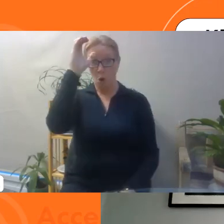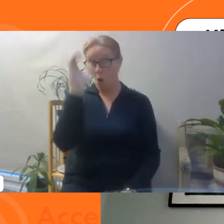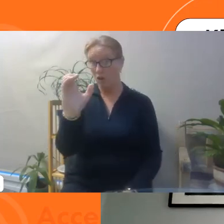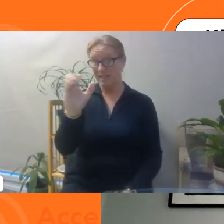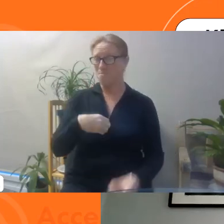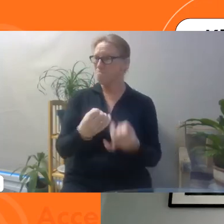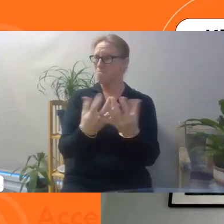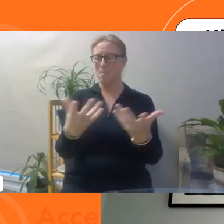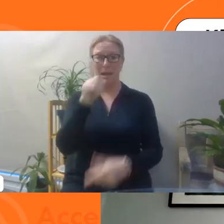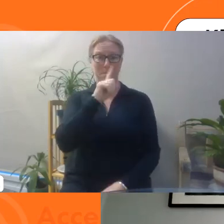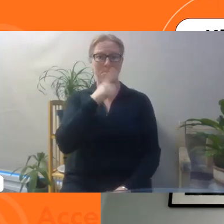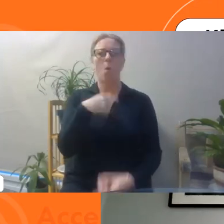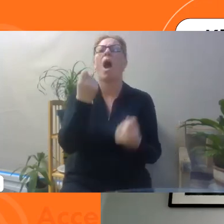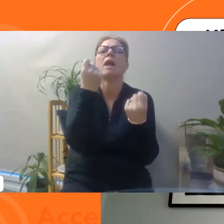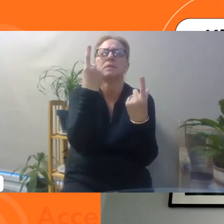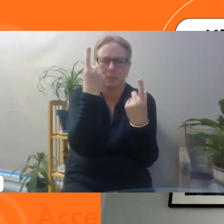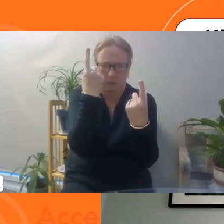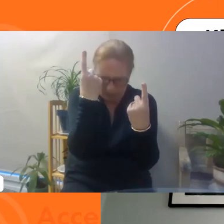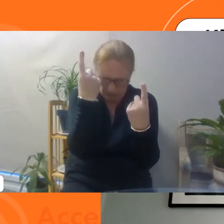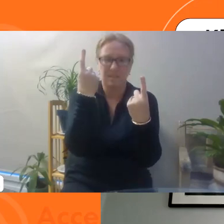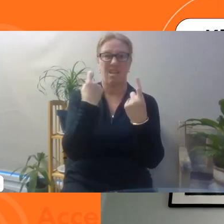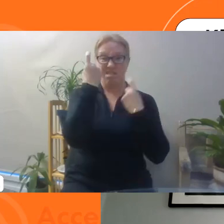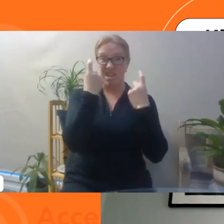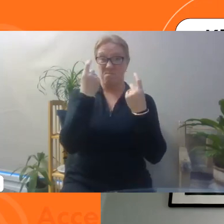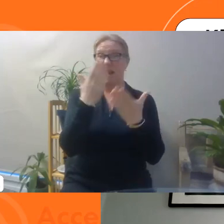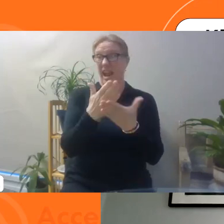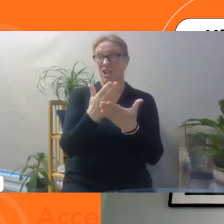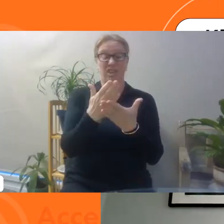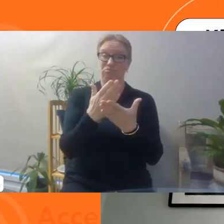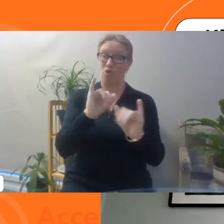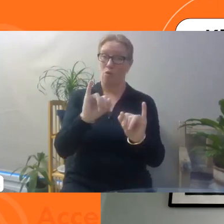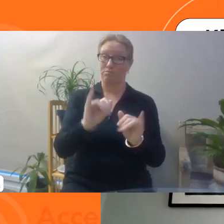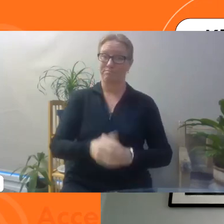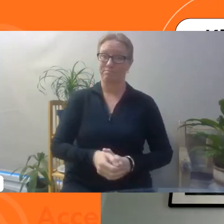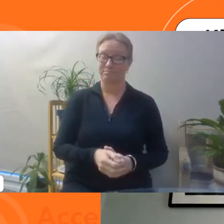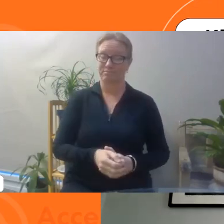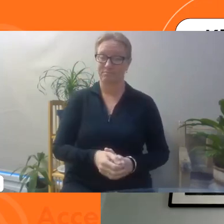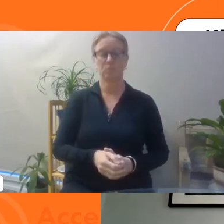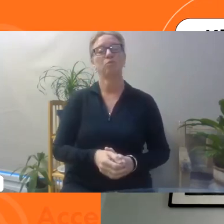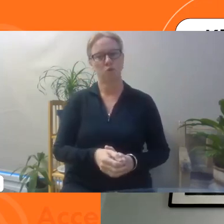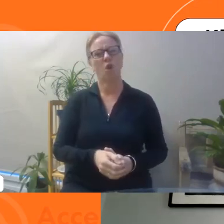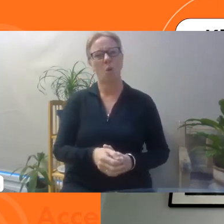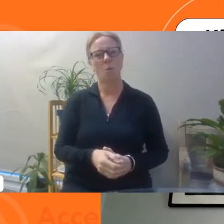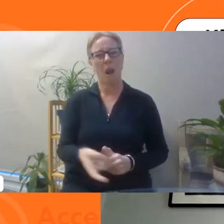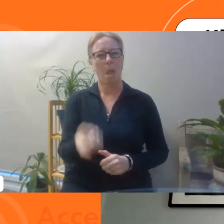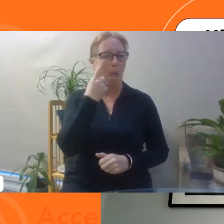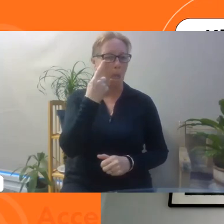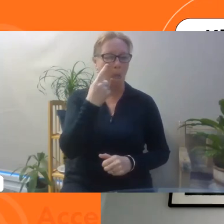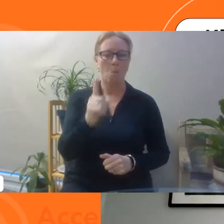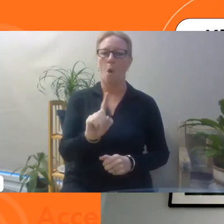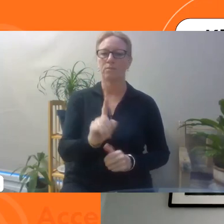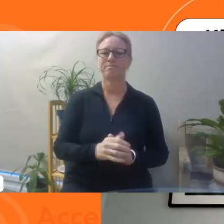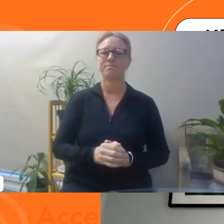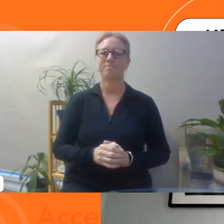they understand, but actually don't. So let's scratch that surface.